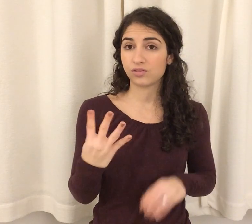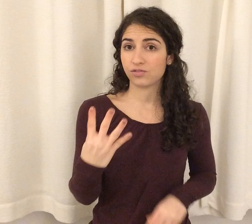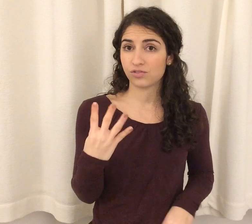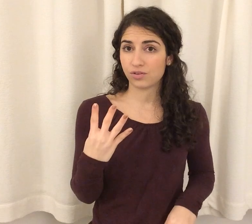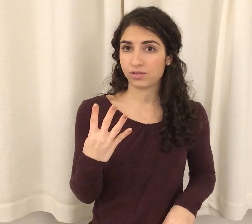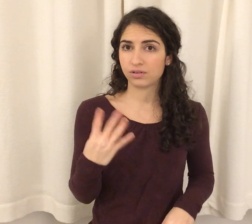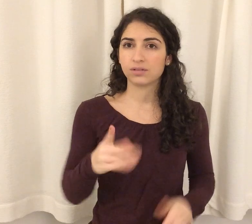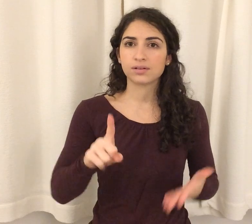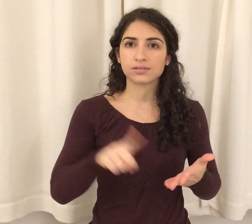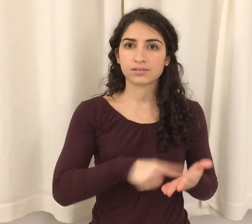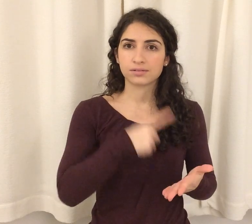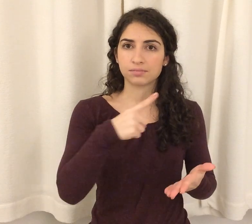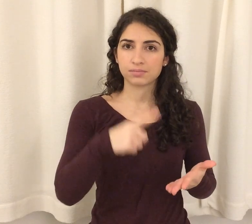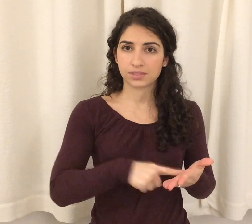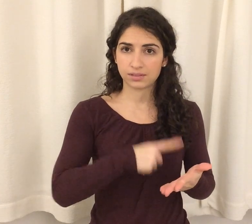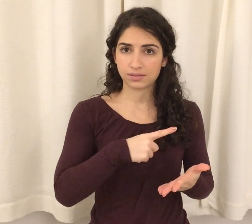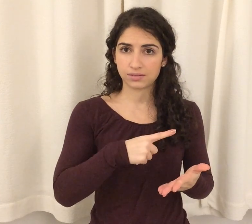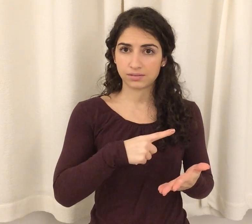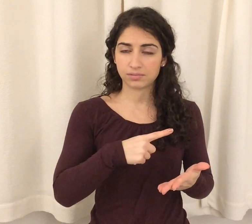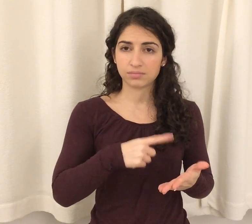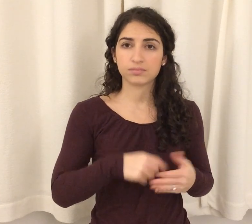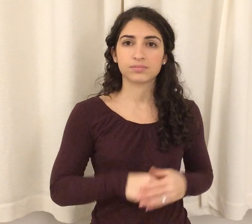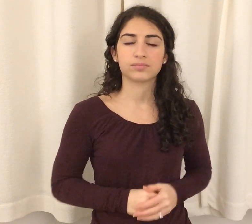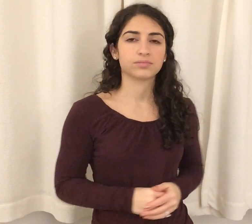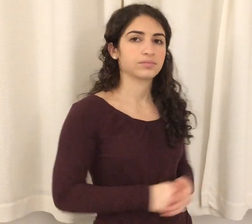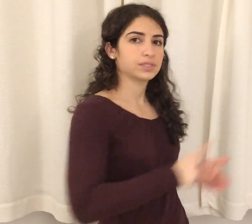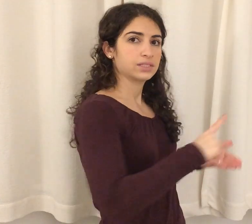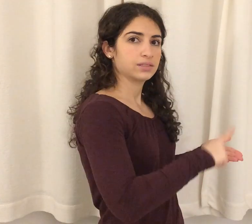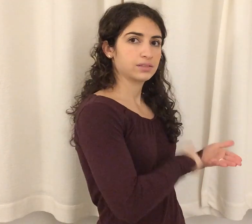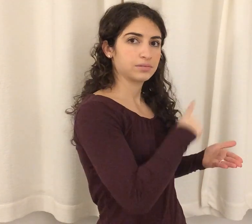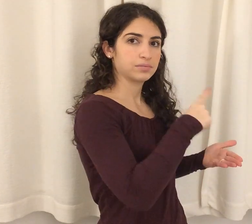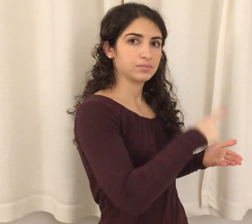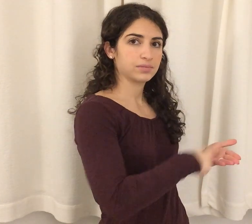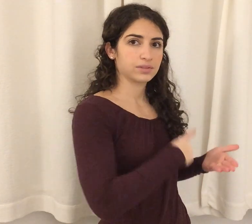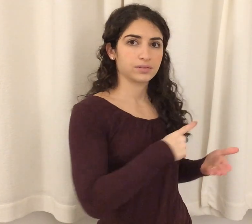4: SOMETIMES